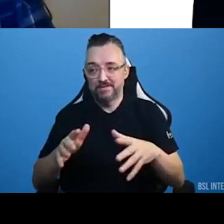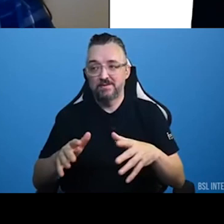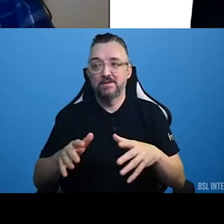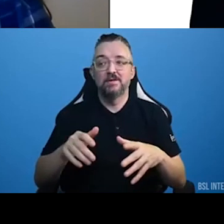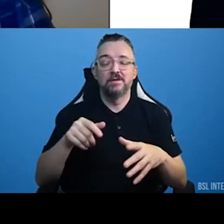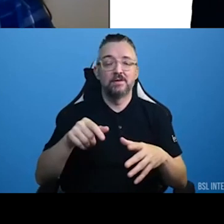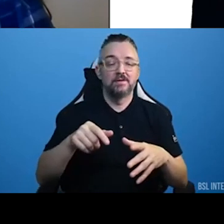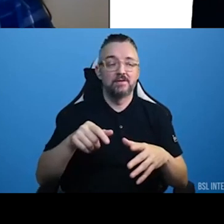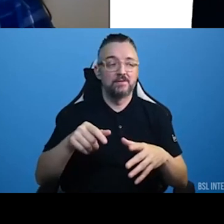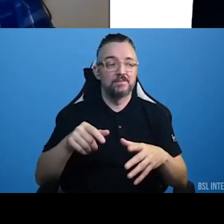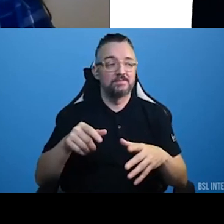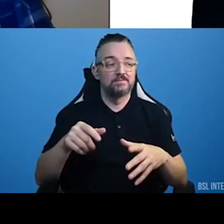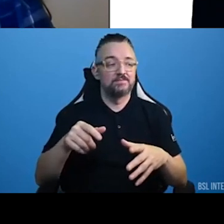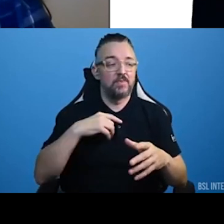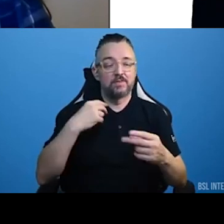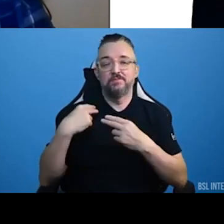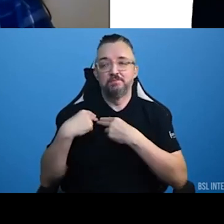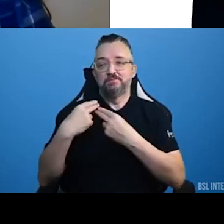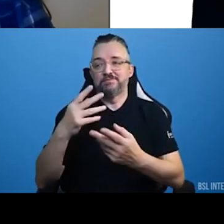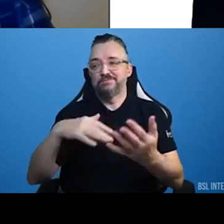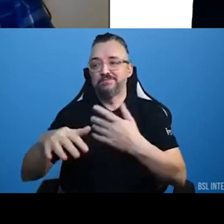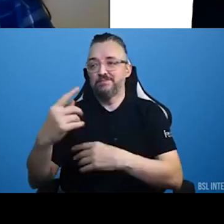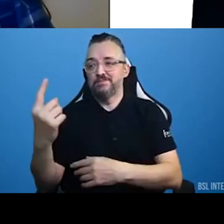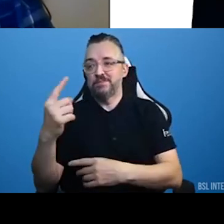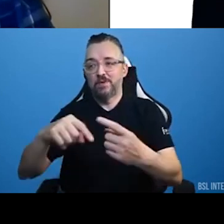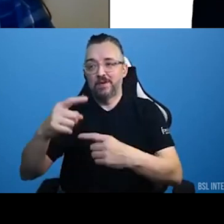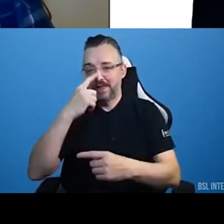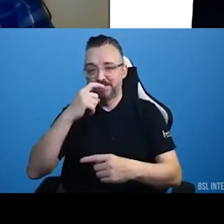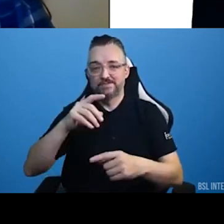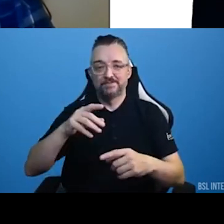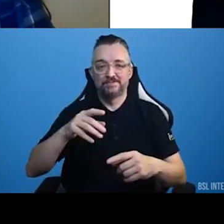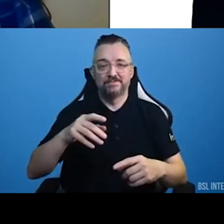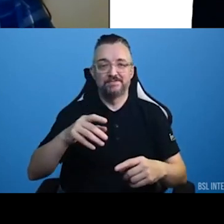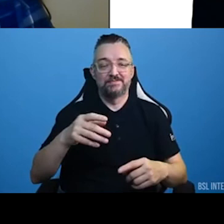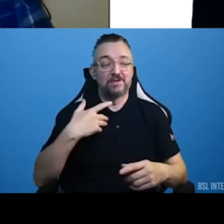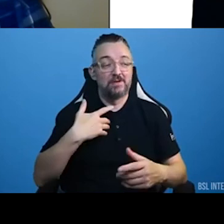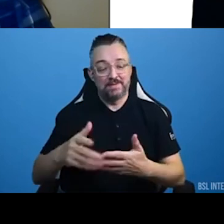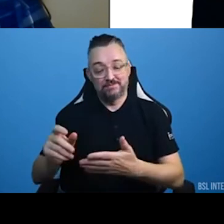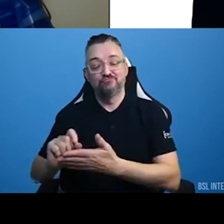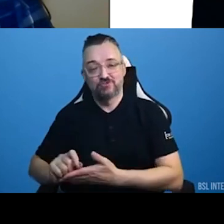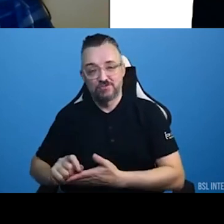so I will throw the buck and can someone take another question? I've written it down, so my response is there,